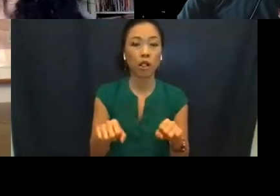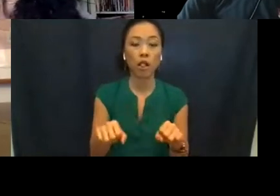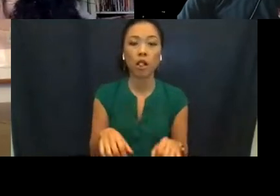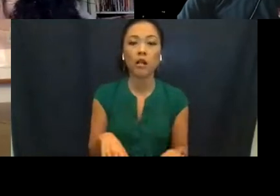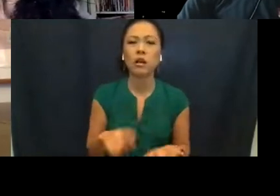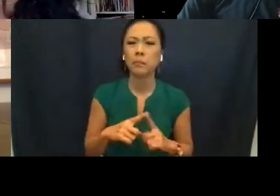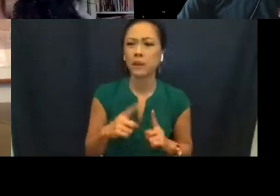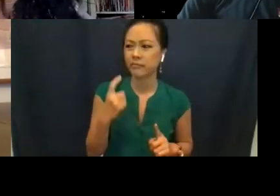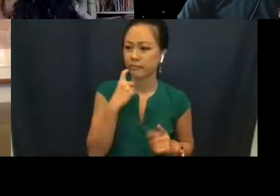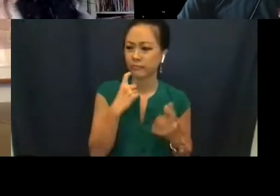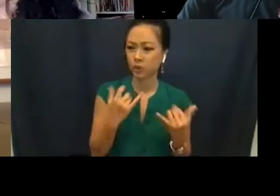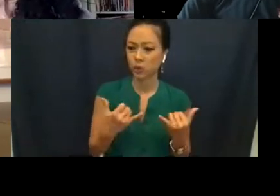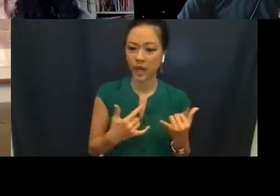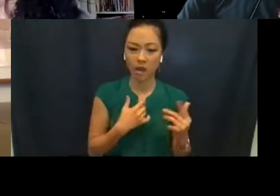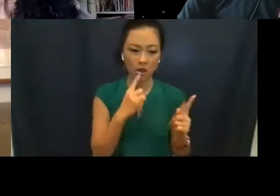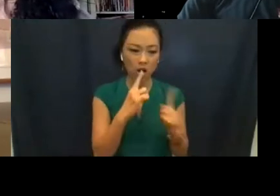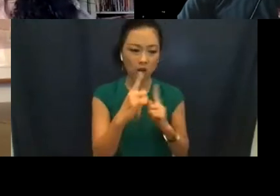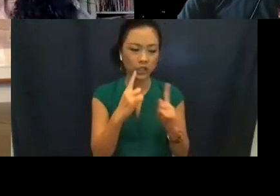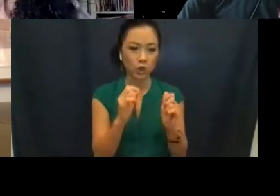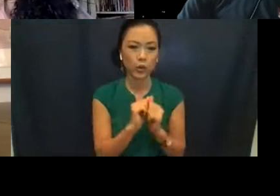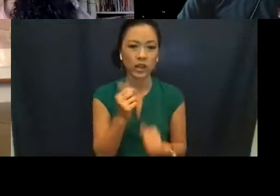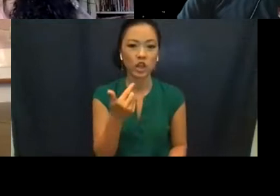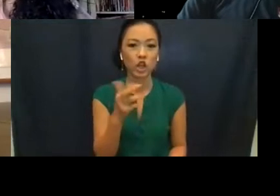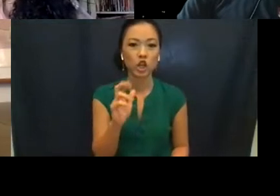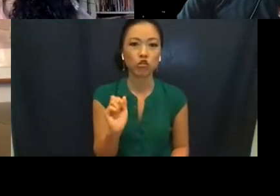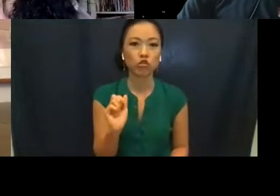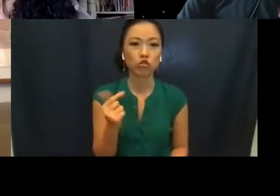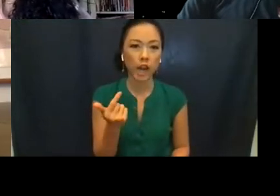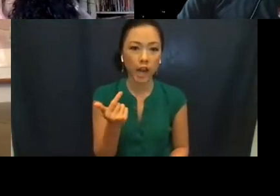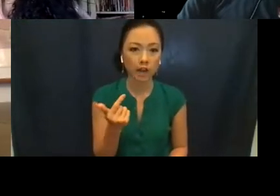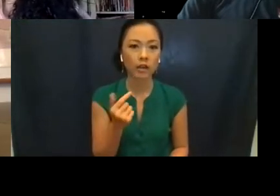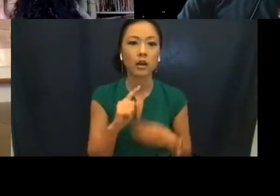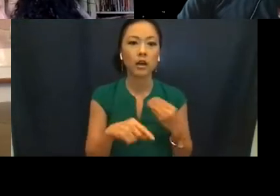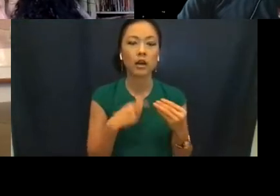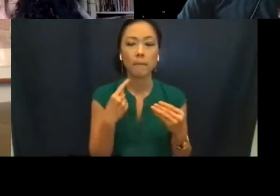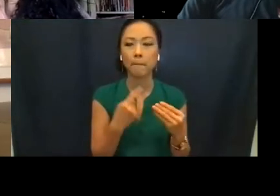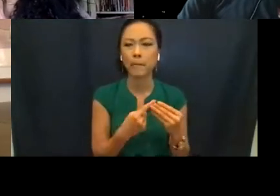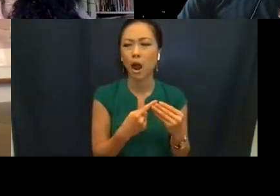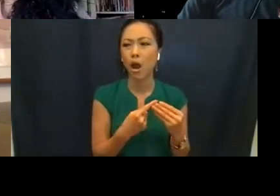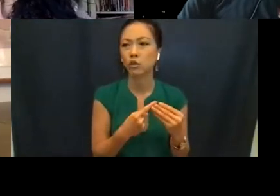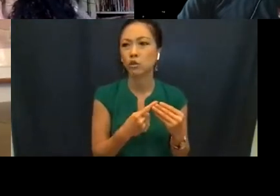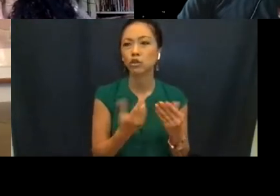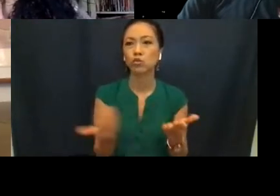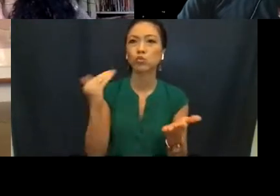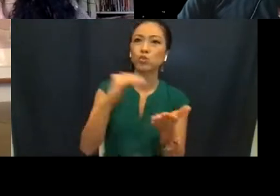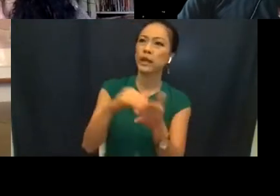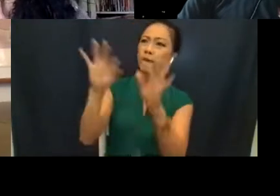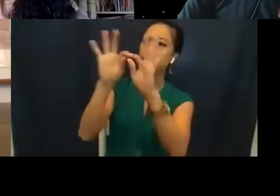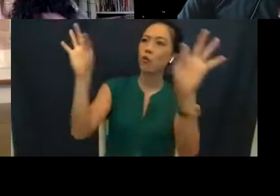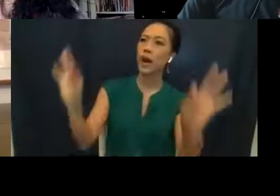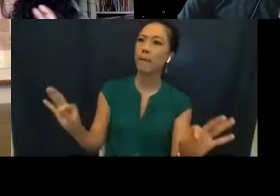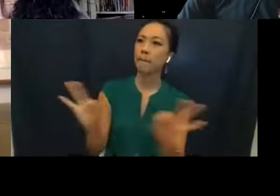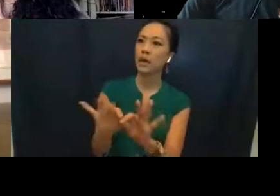is on here about framing research and artistic research and really talking about research